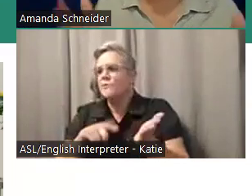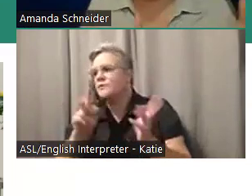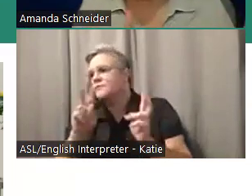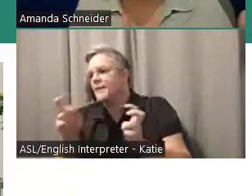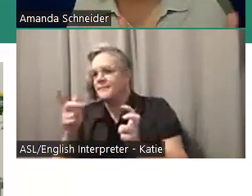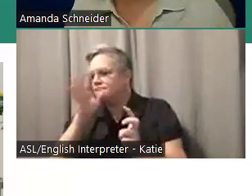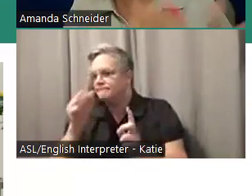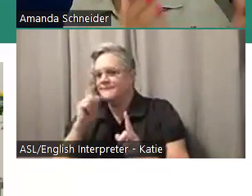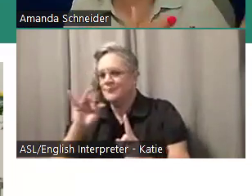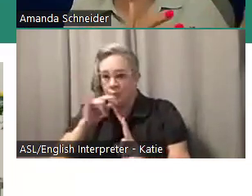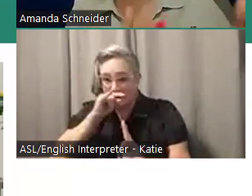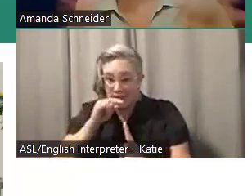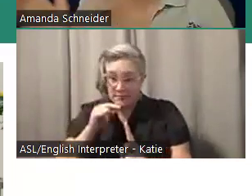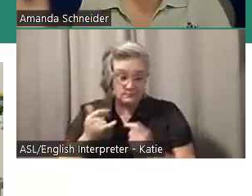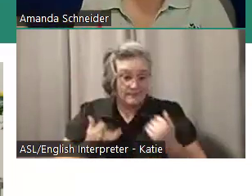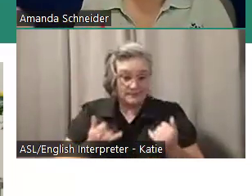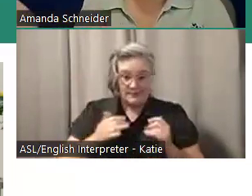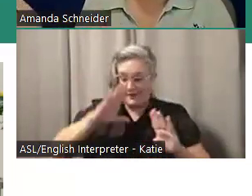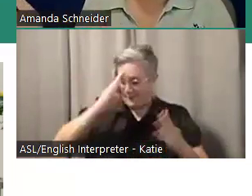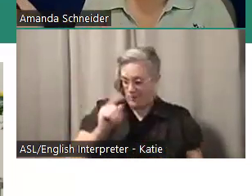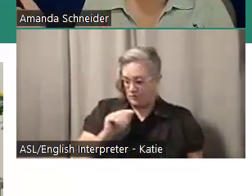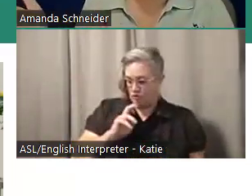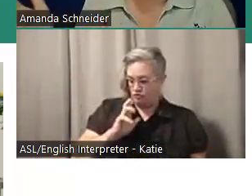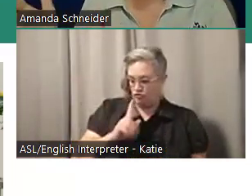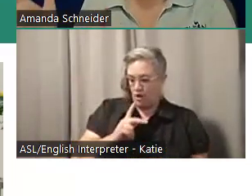And today, it may be trucks, and tomorrow it could be…